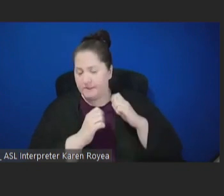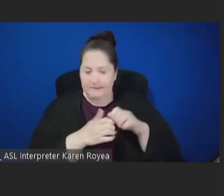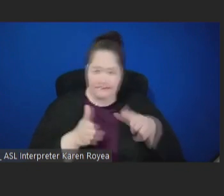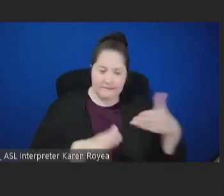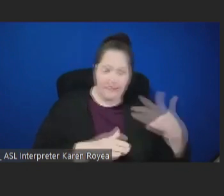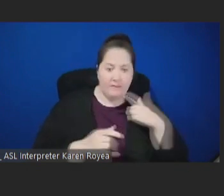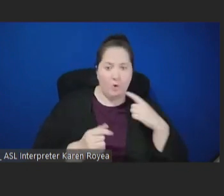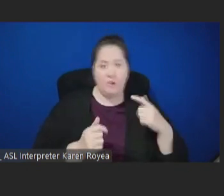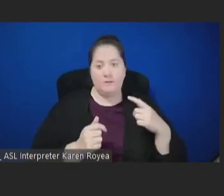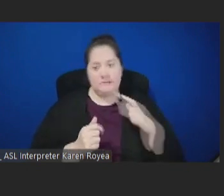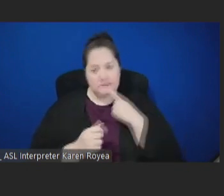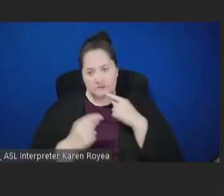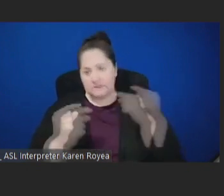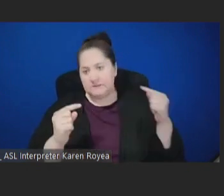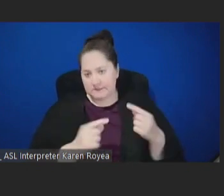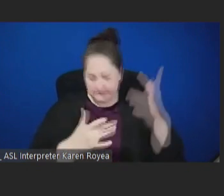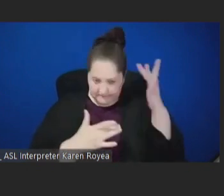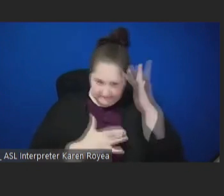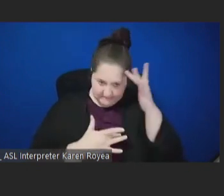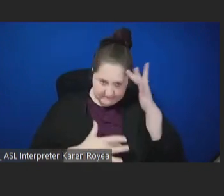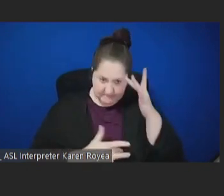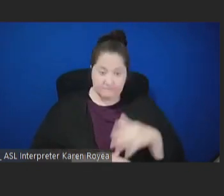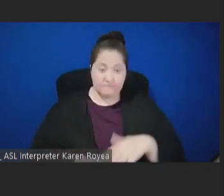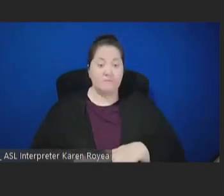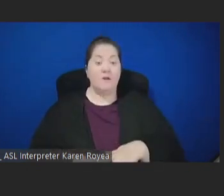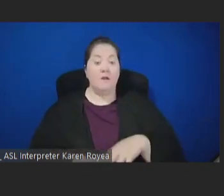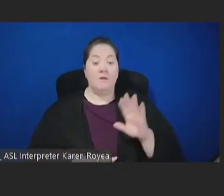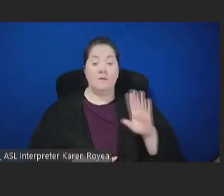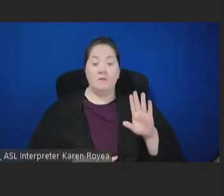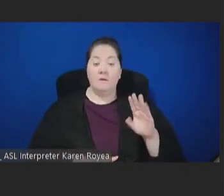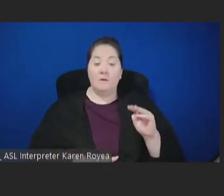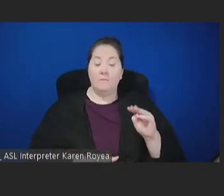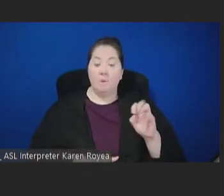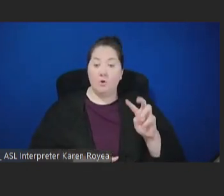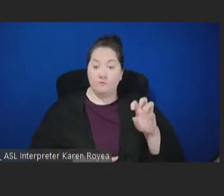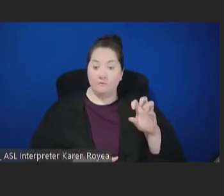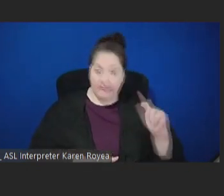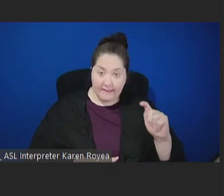the Indian Health distributed guidelines to clinicians, public health staff, tribal leaders,